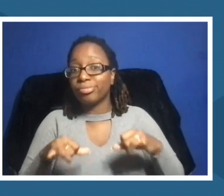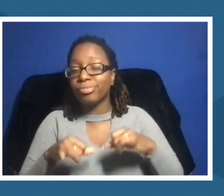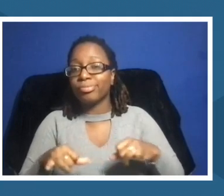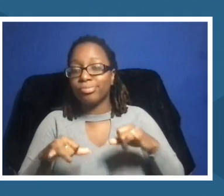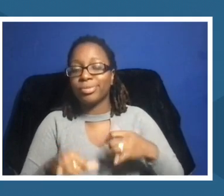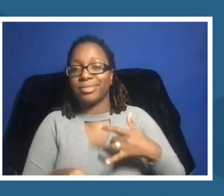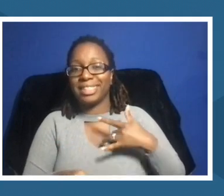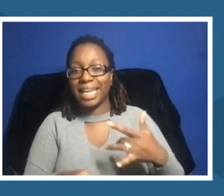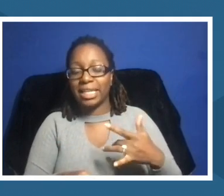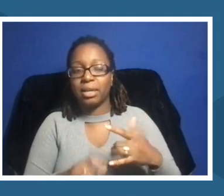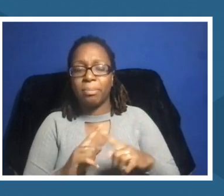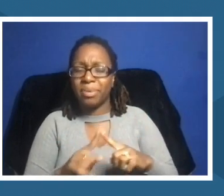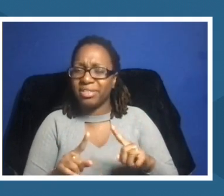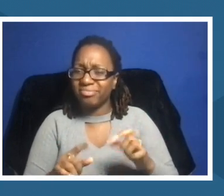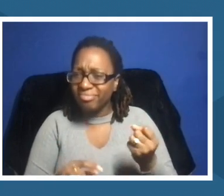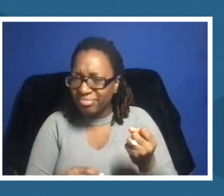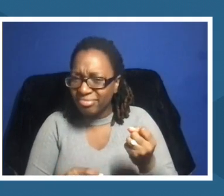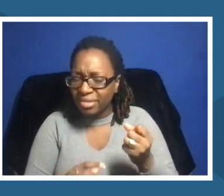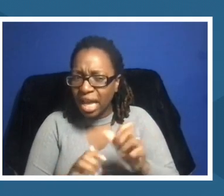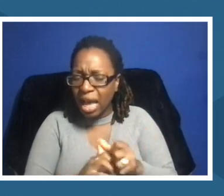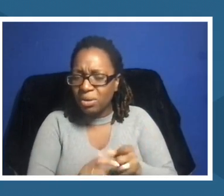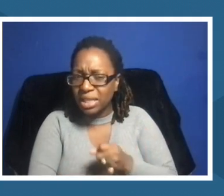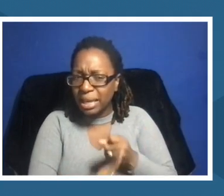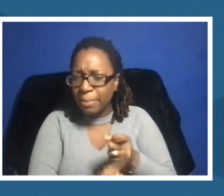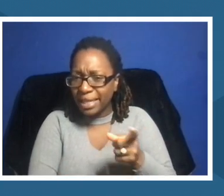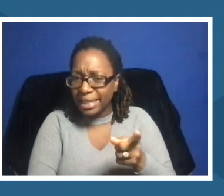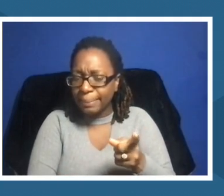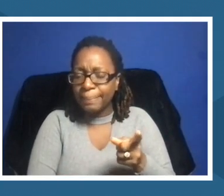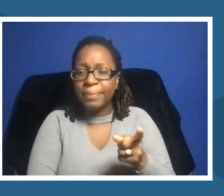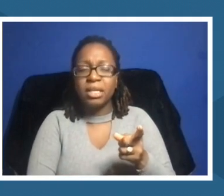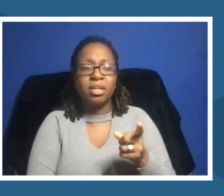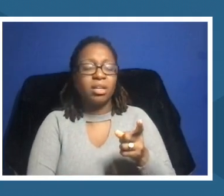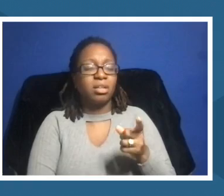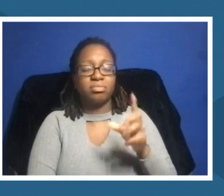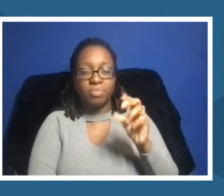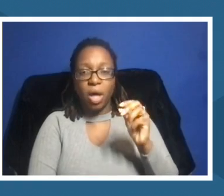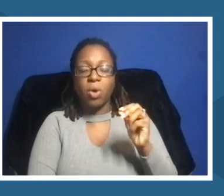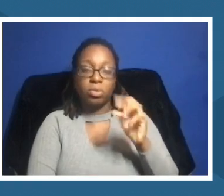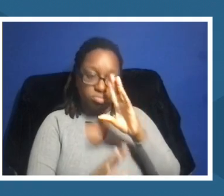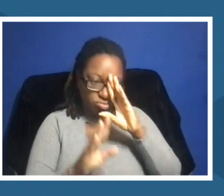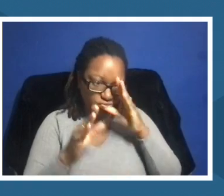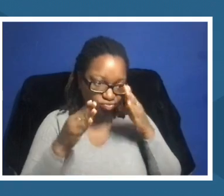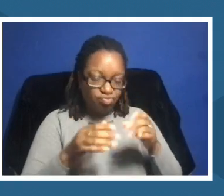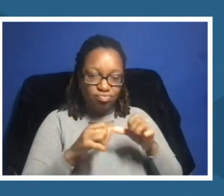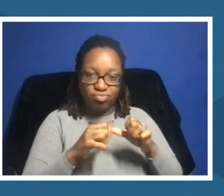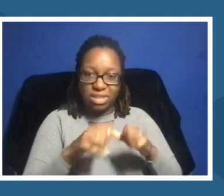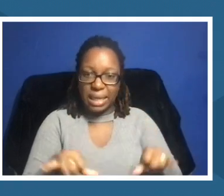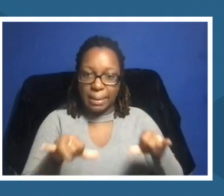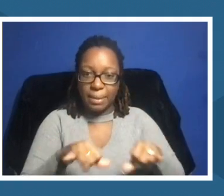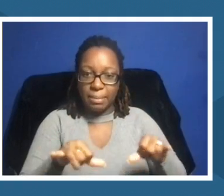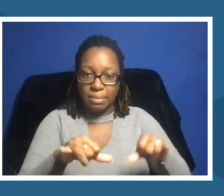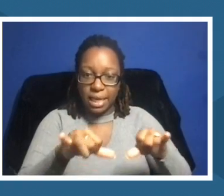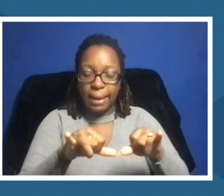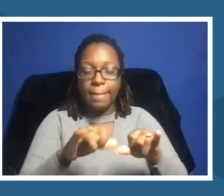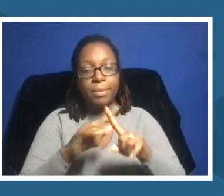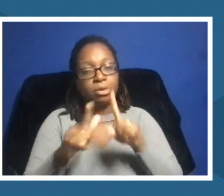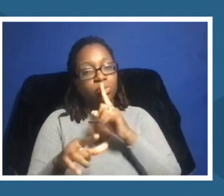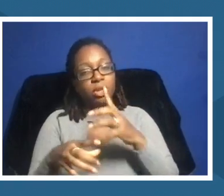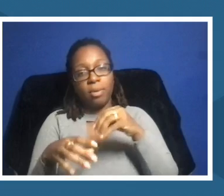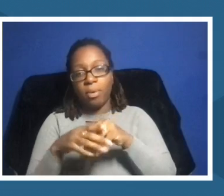advocate through that narrow lens but it's all part of this broader system right and remember